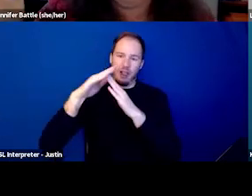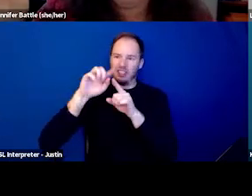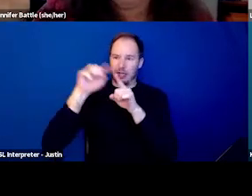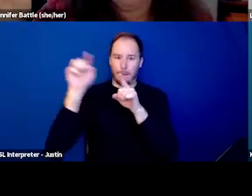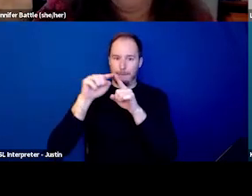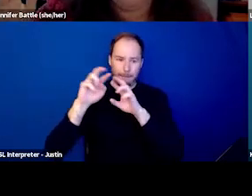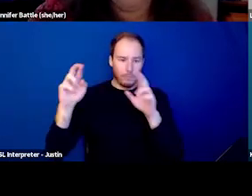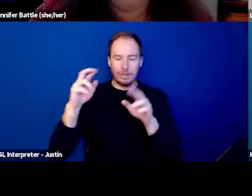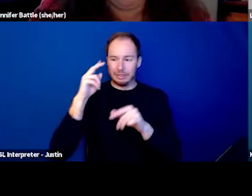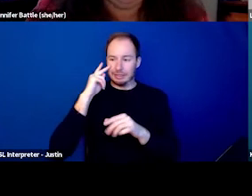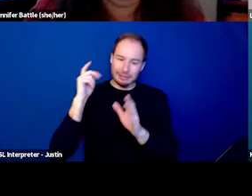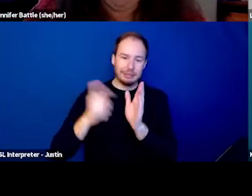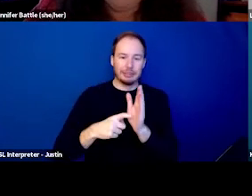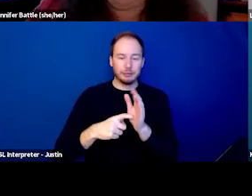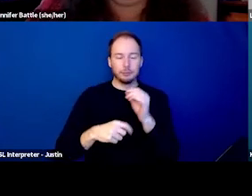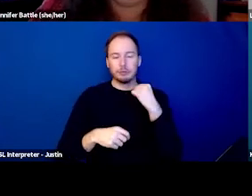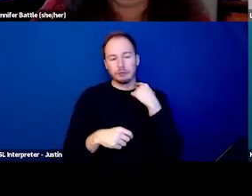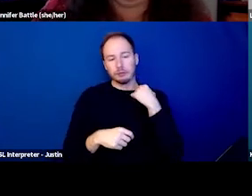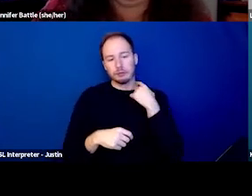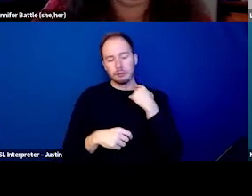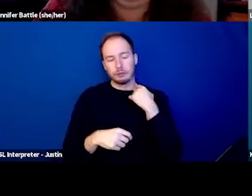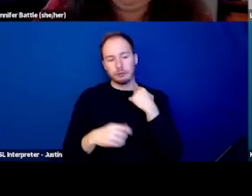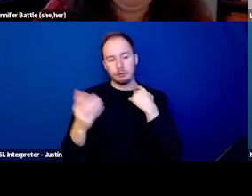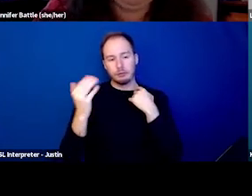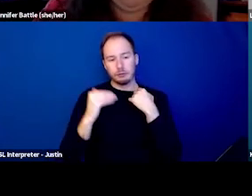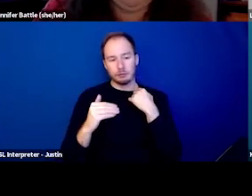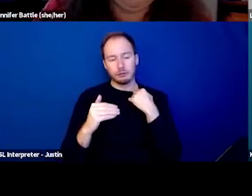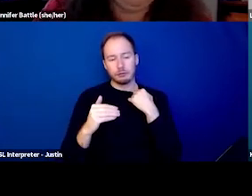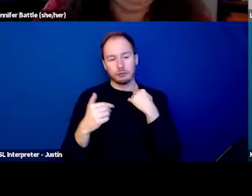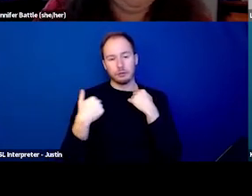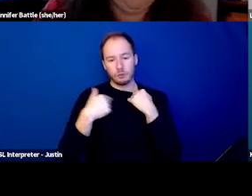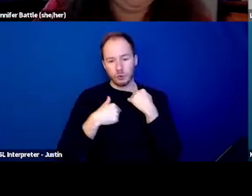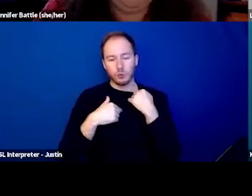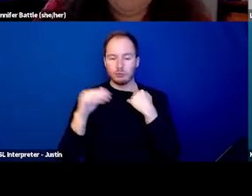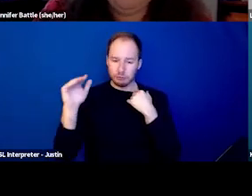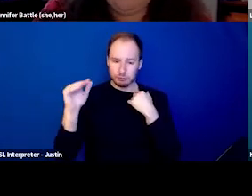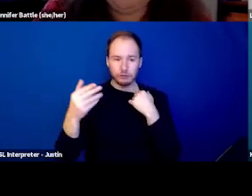So that's good. Also, we've successfully lobbied our HR department